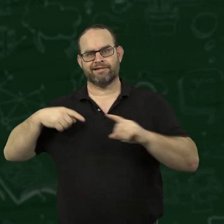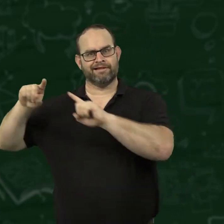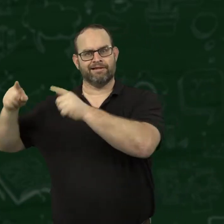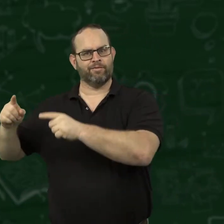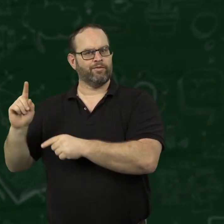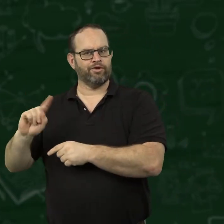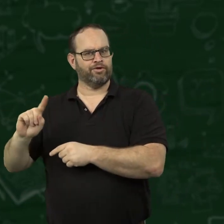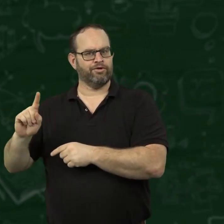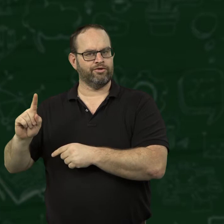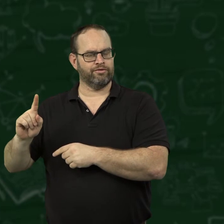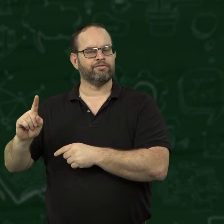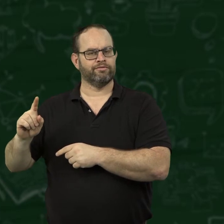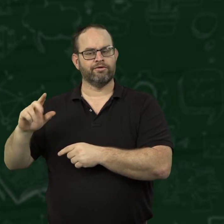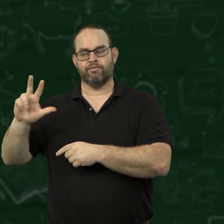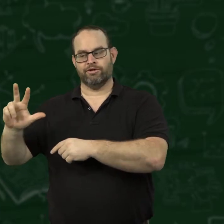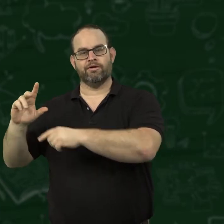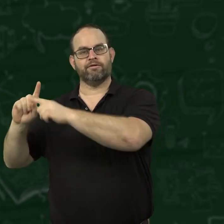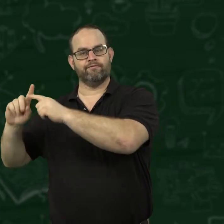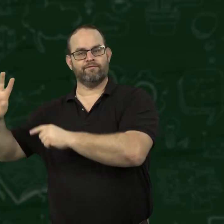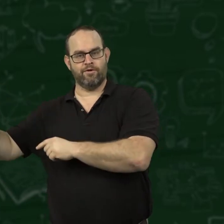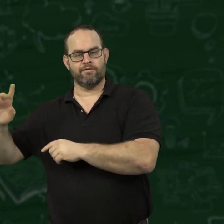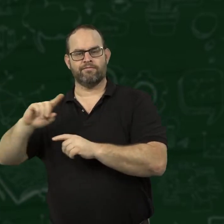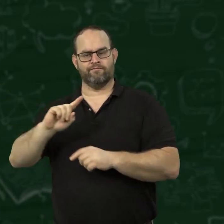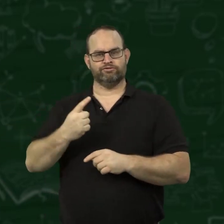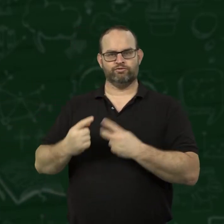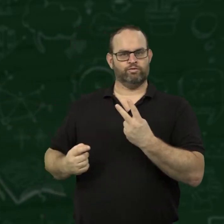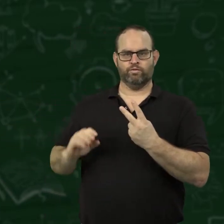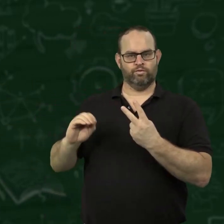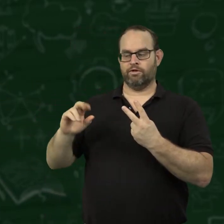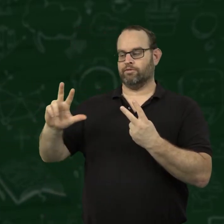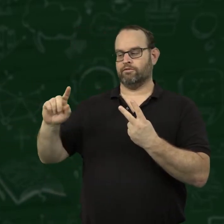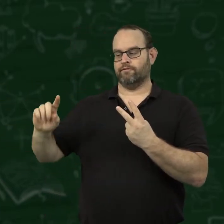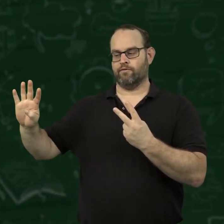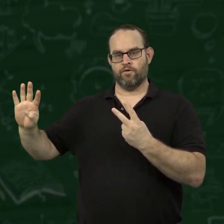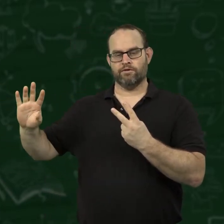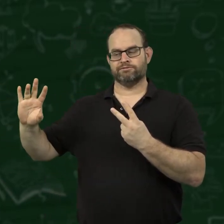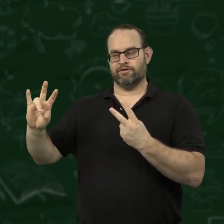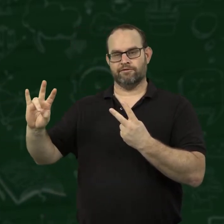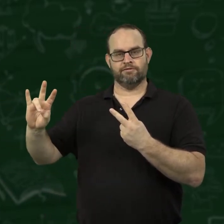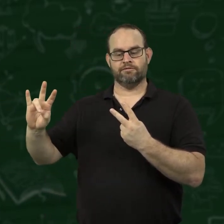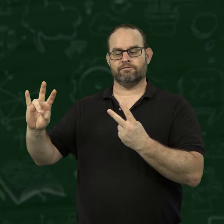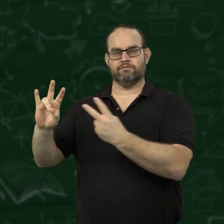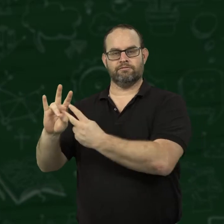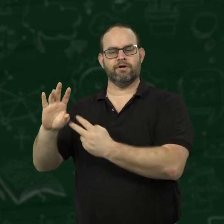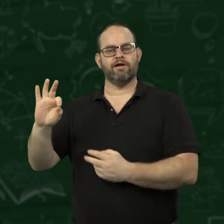On this side, the parenthesis are around different numbers: (3 + 4) = 7, 7 + 2 = 9